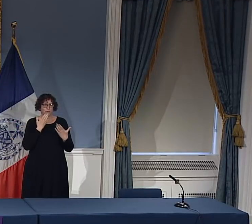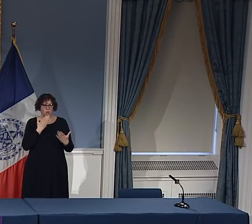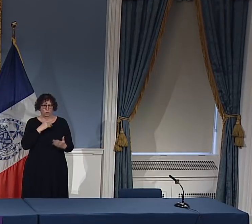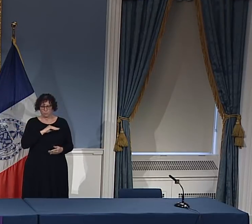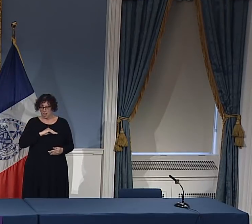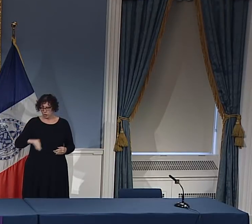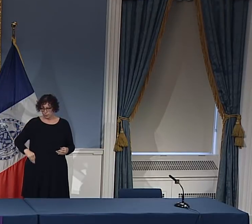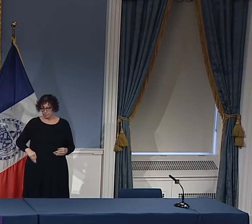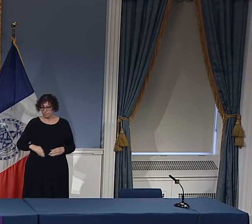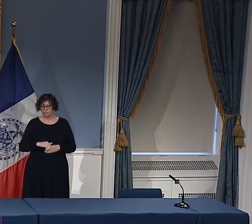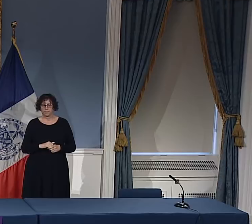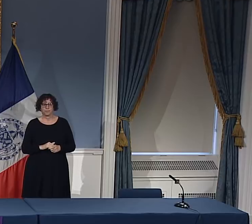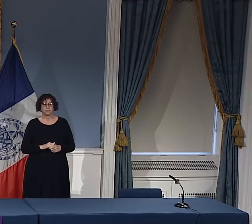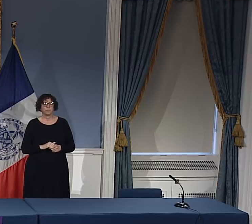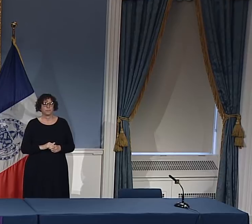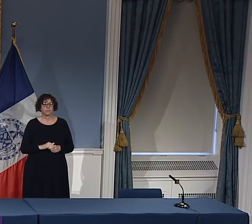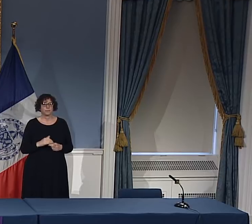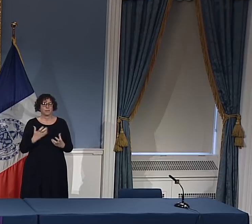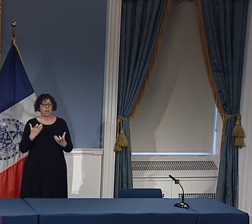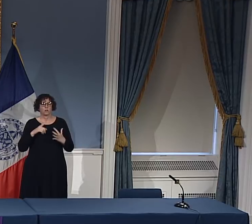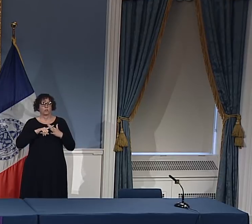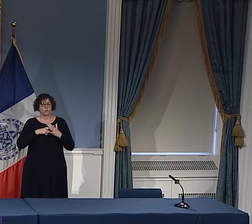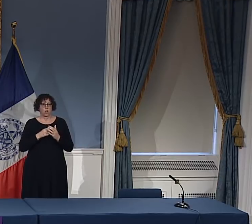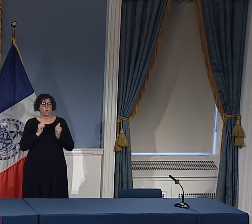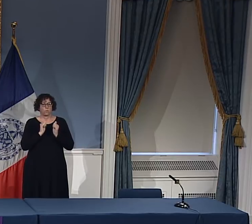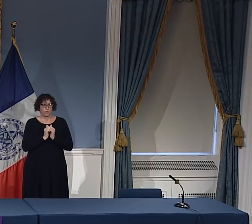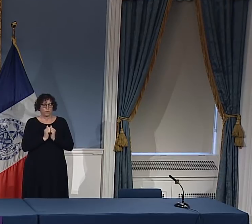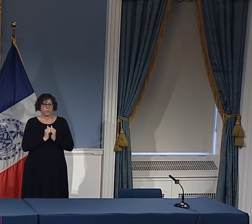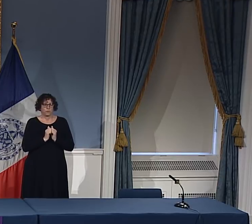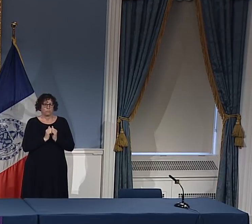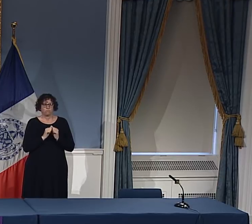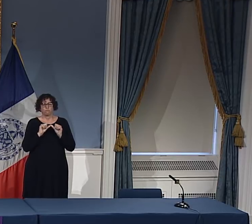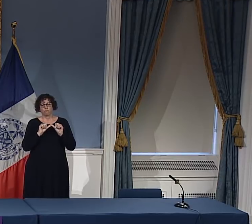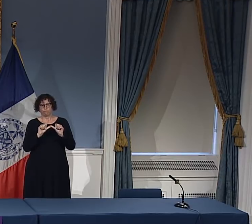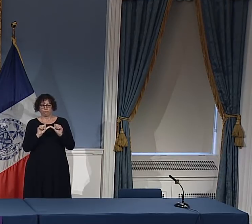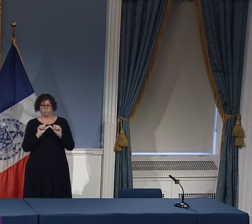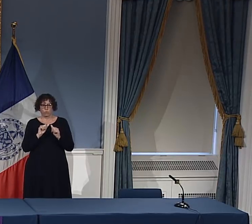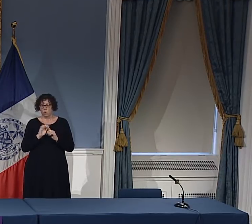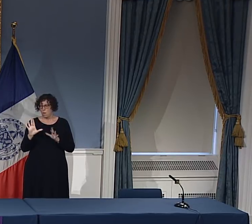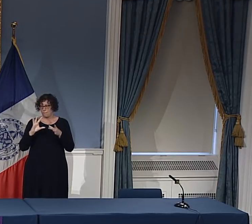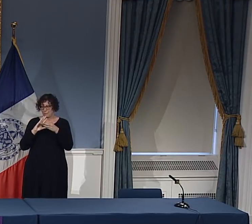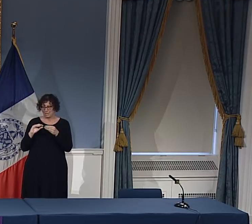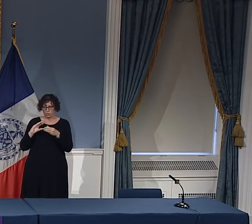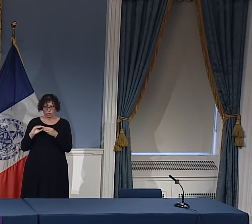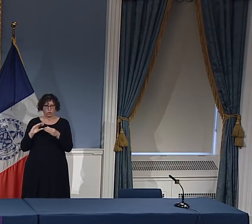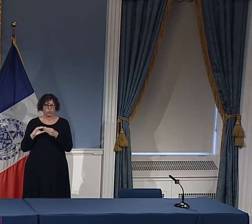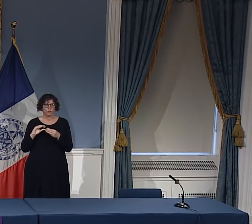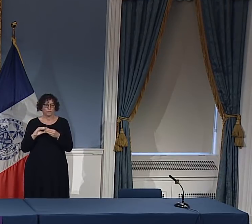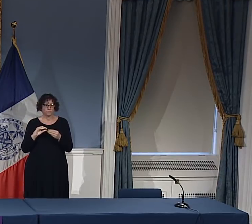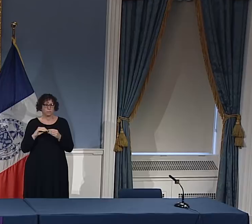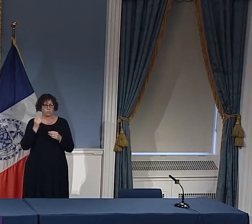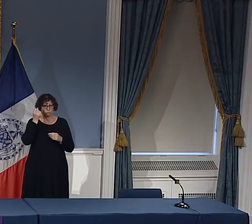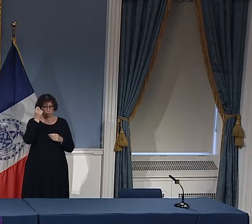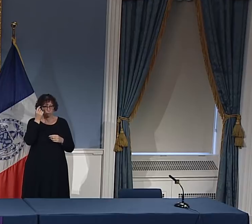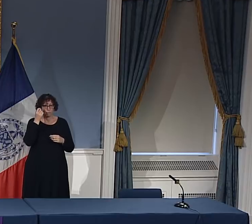HEAR. THANK YOU, MR. MAYOR. I ACTUALLY I WANT TO START WHERE